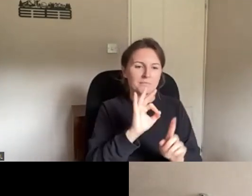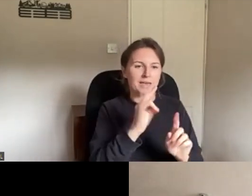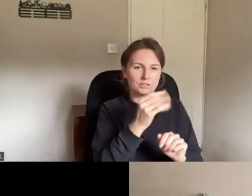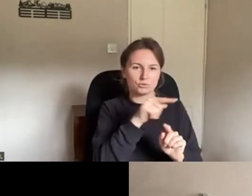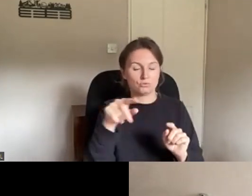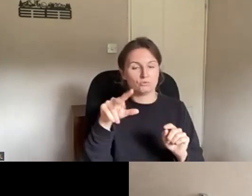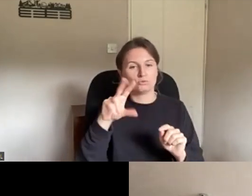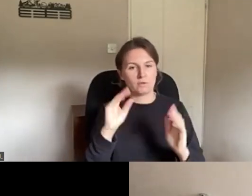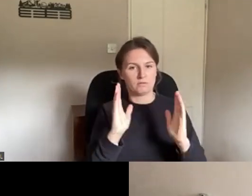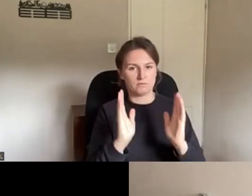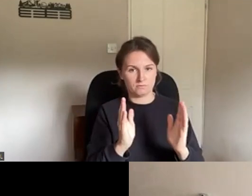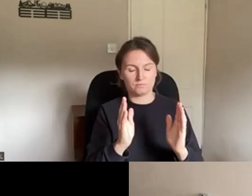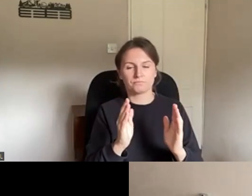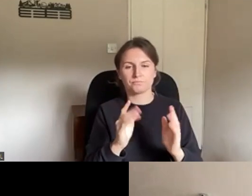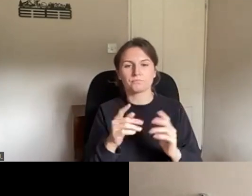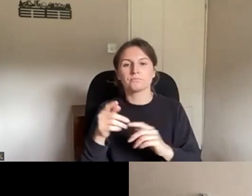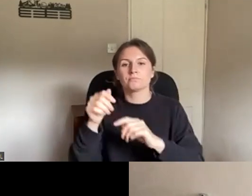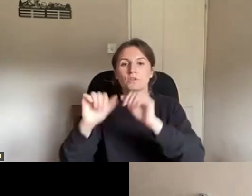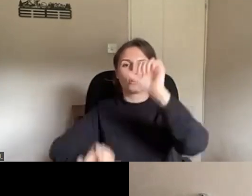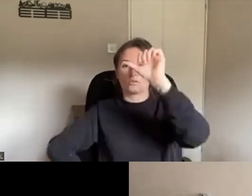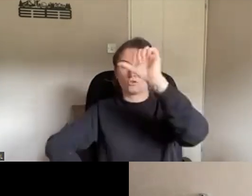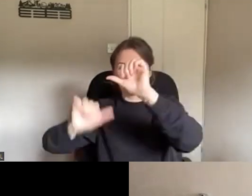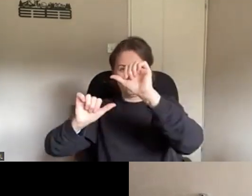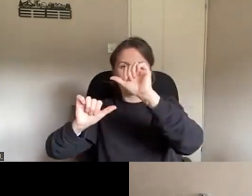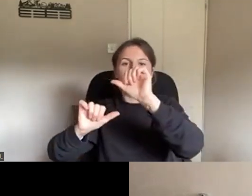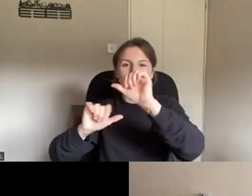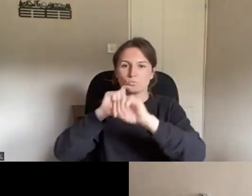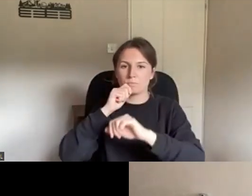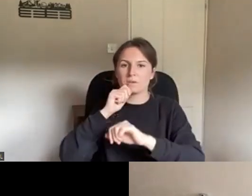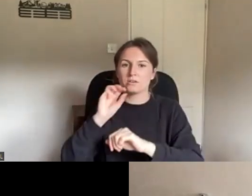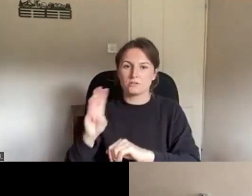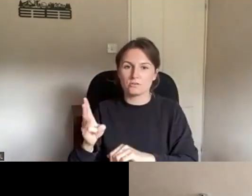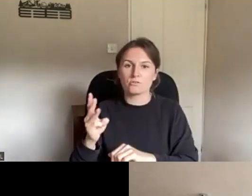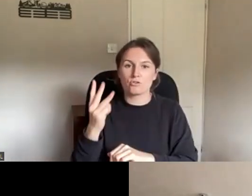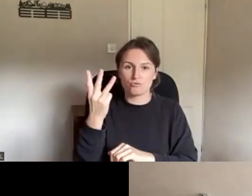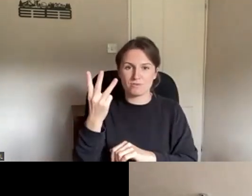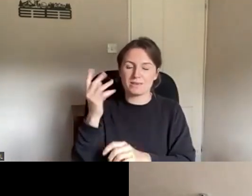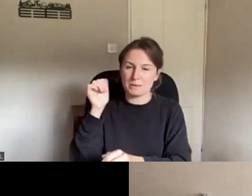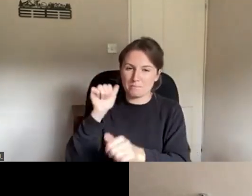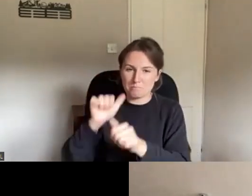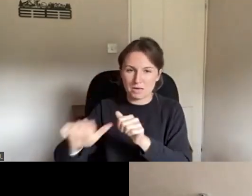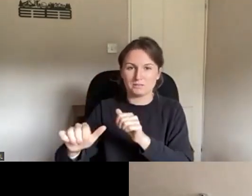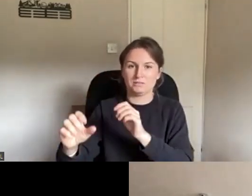Then the shortlist, it will be three best score entries and then out of the shortlist, we would pick a winner.